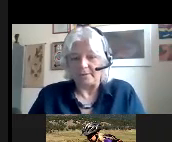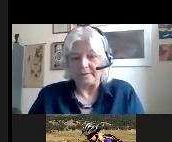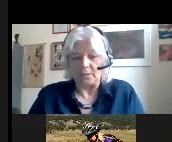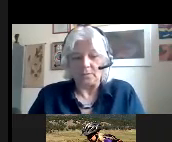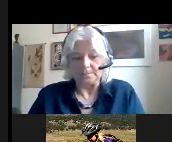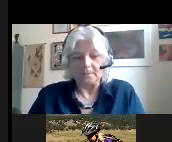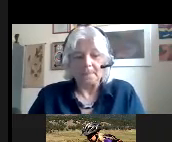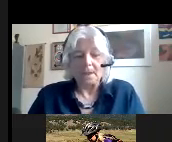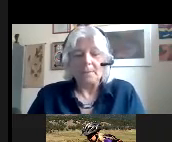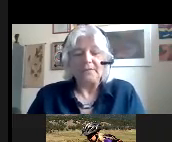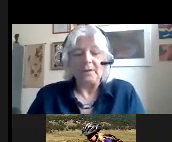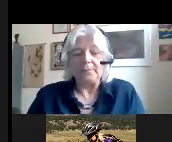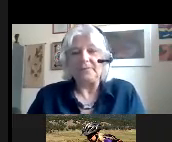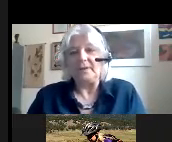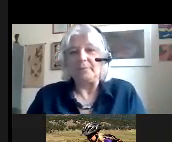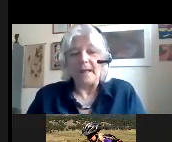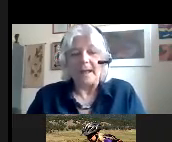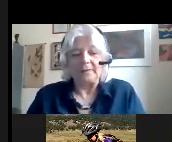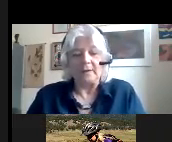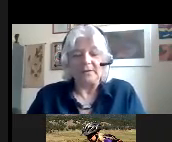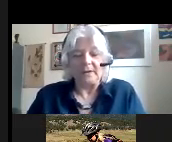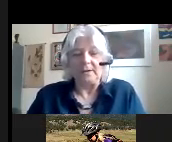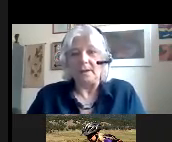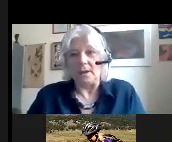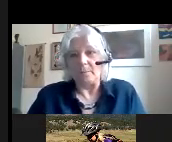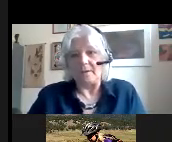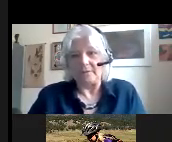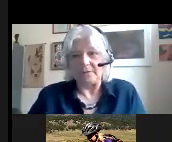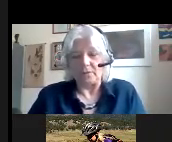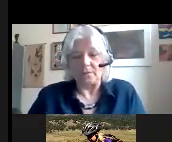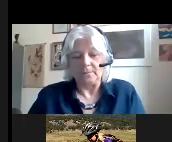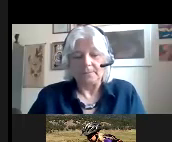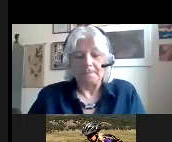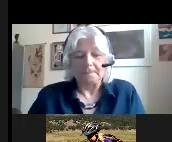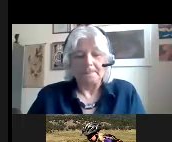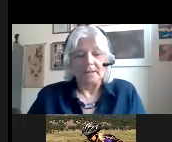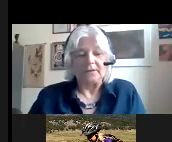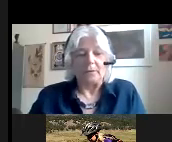school, but 10% of blacks attend a low poverty school.